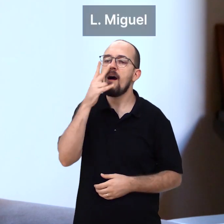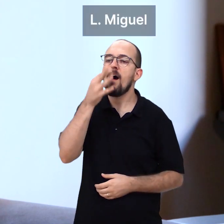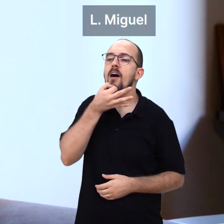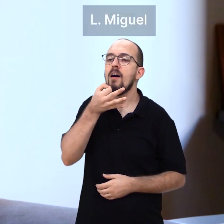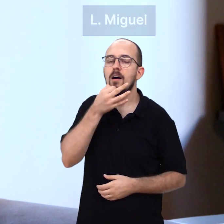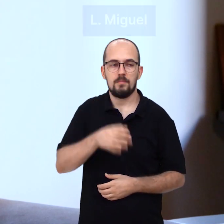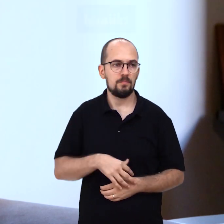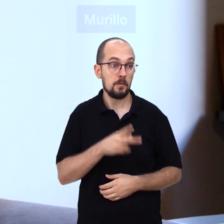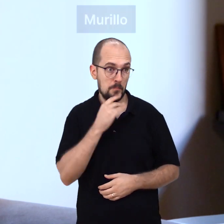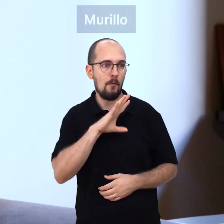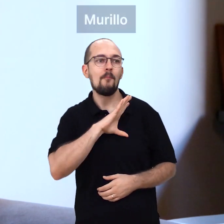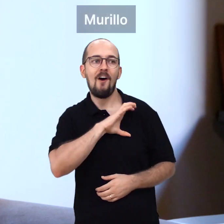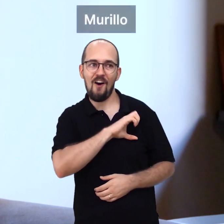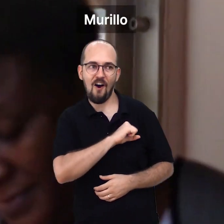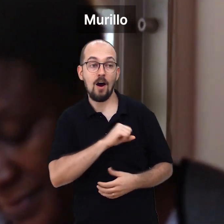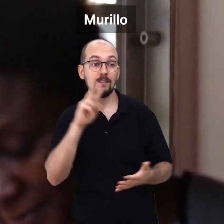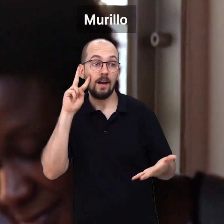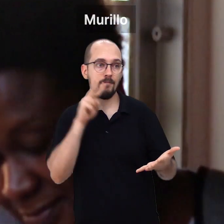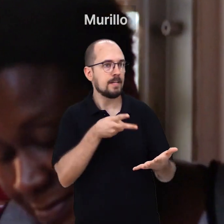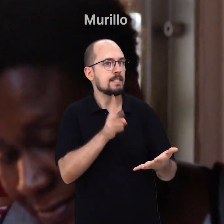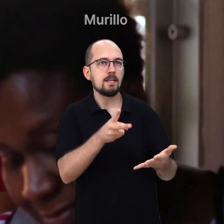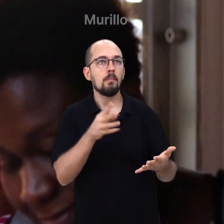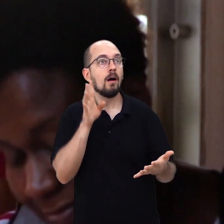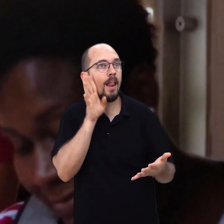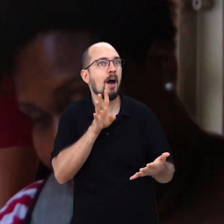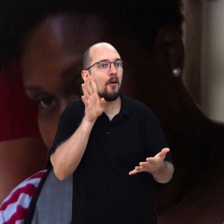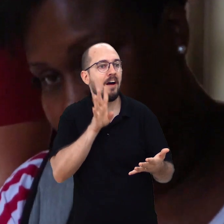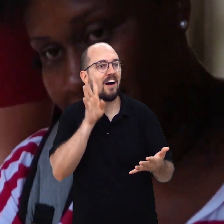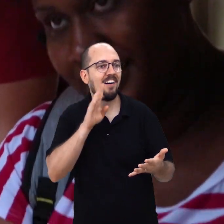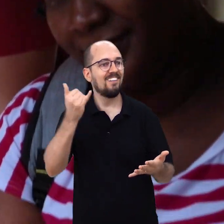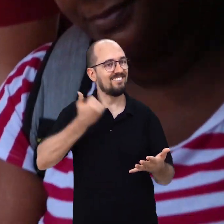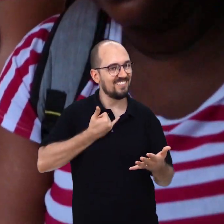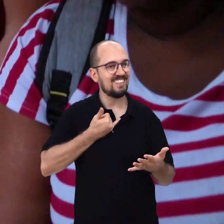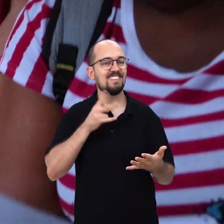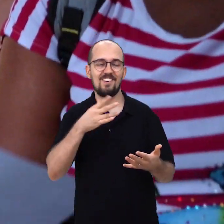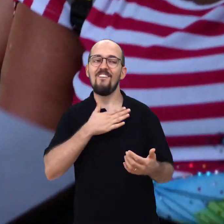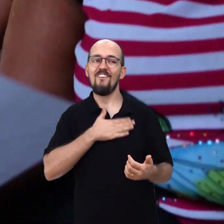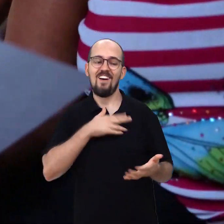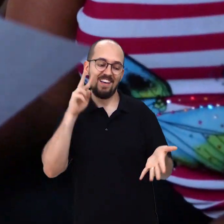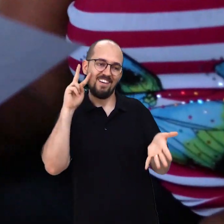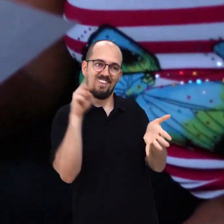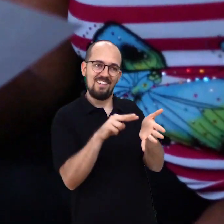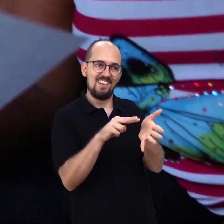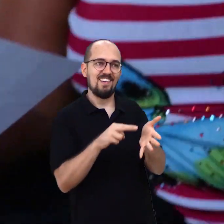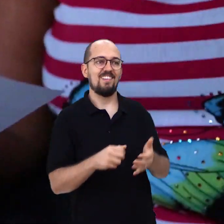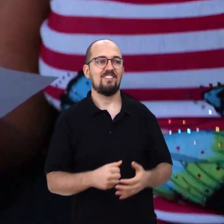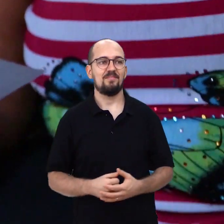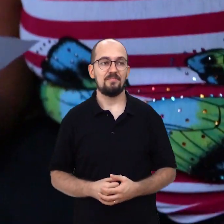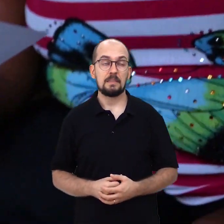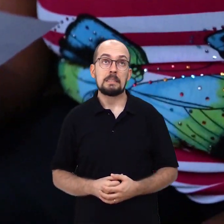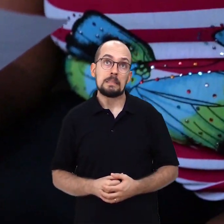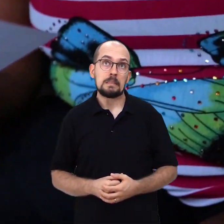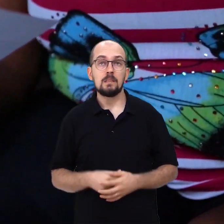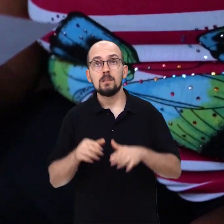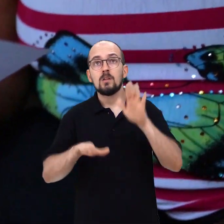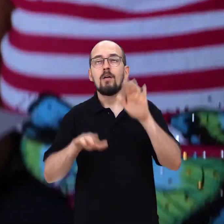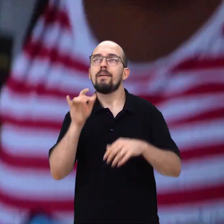[MURILLO] He finds it fun. He sees the drawings. He says: "Wow, how cool!". He likes to see that I'm drawing. [MURILLO] Perhaps if I did something else